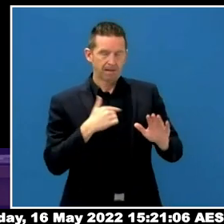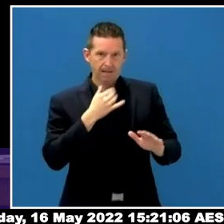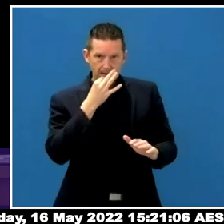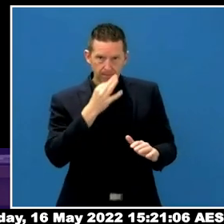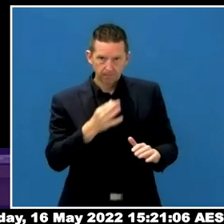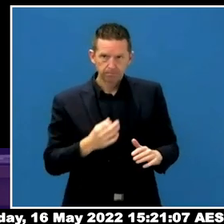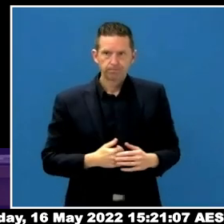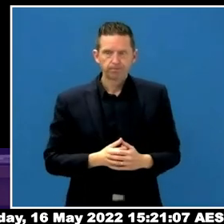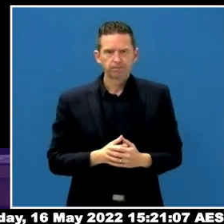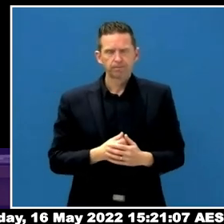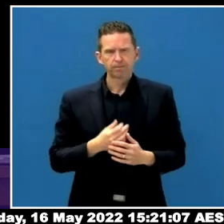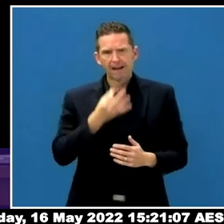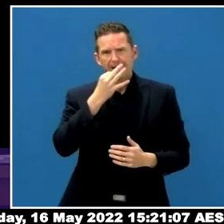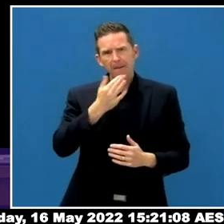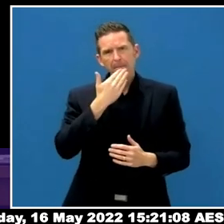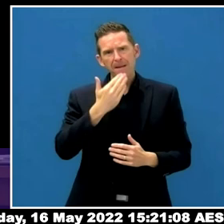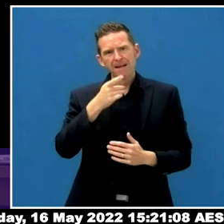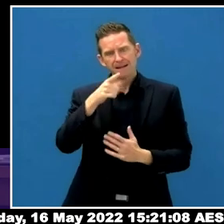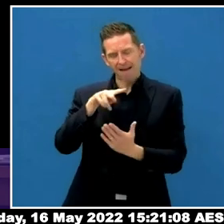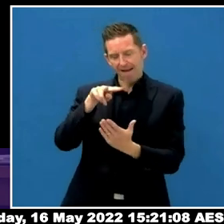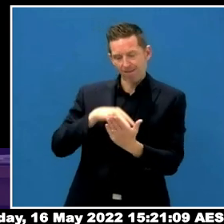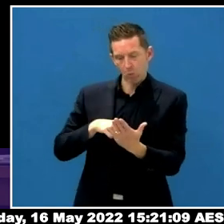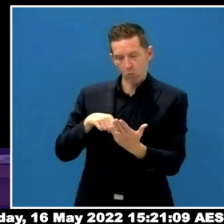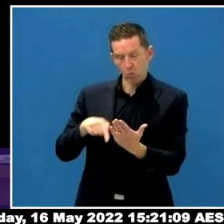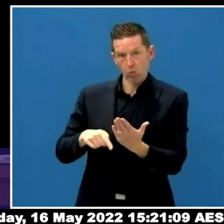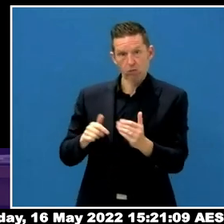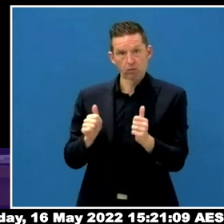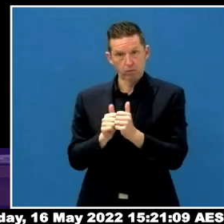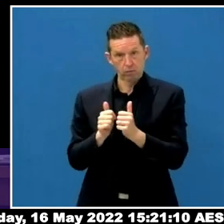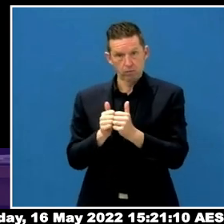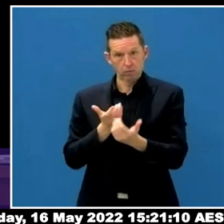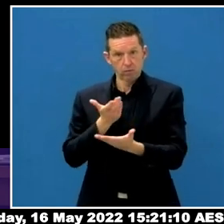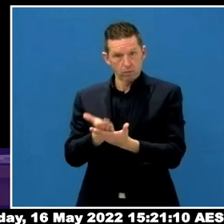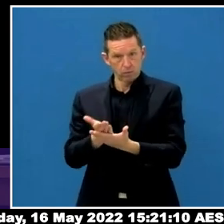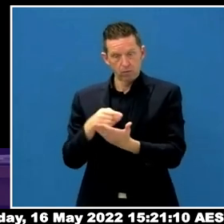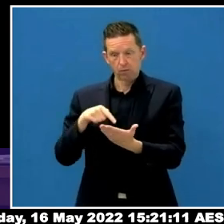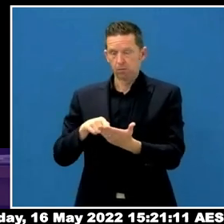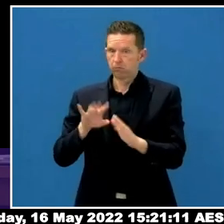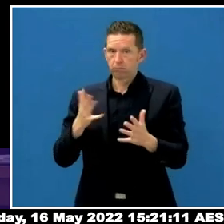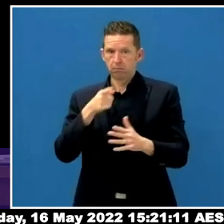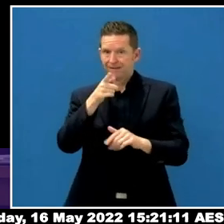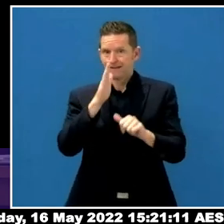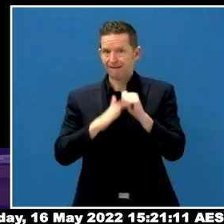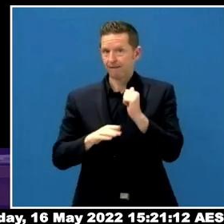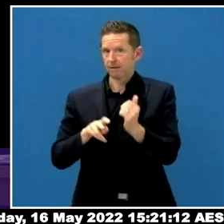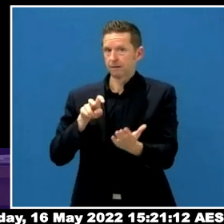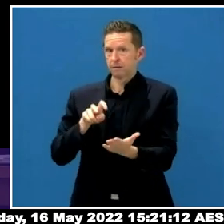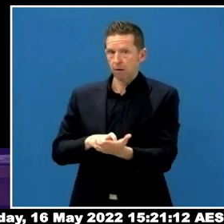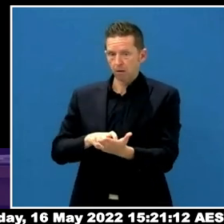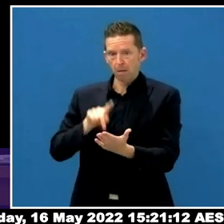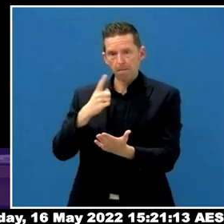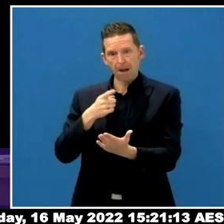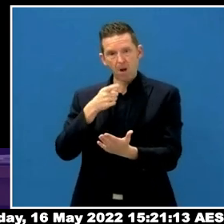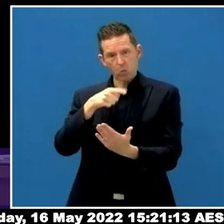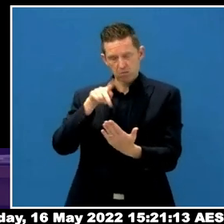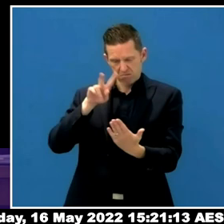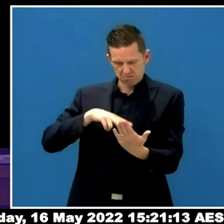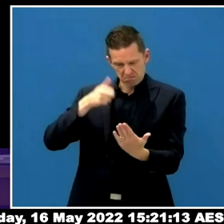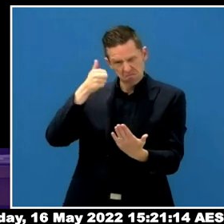Does this document - it's not signed by you but does it appear to be familiar, and it's the one - SUZIE: Yes. Is a copy of - SUZIE: Yes.